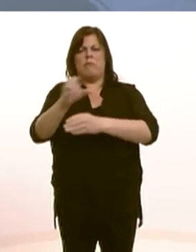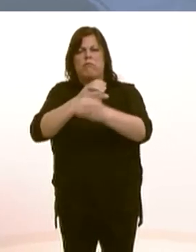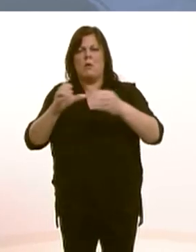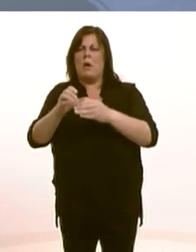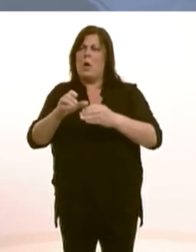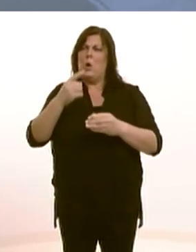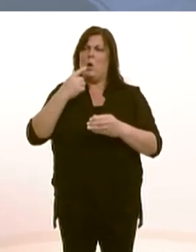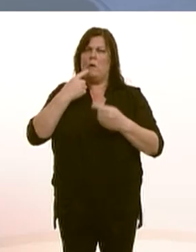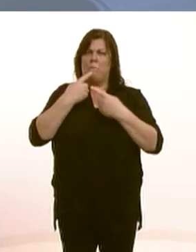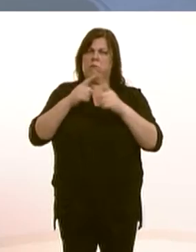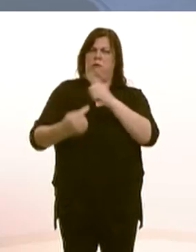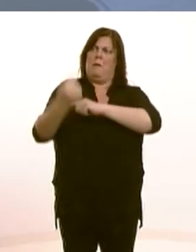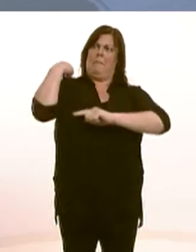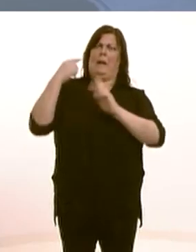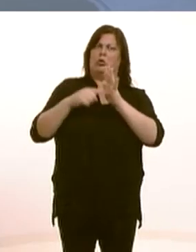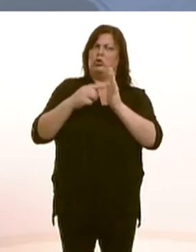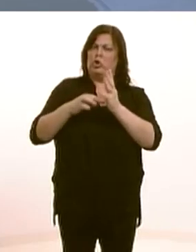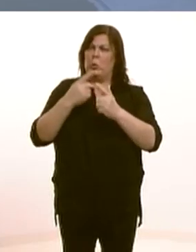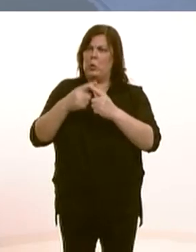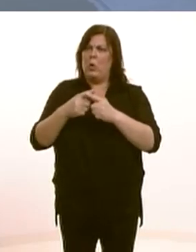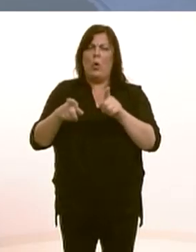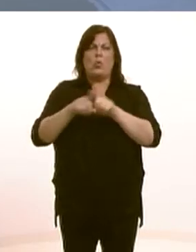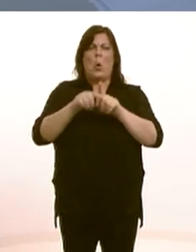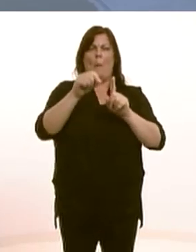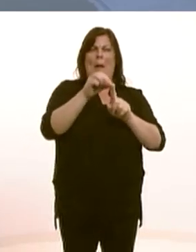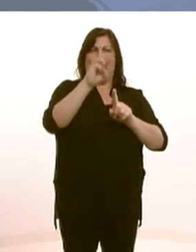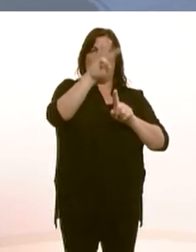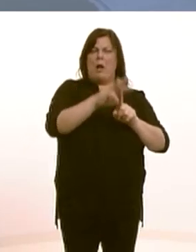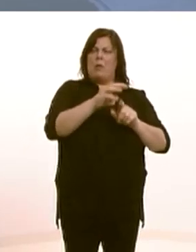You also have the agreement of Plaid Cymru supporting you in your endeavours, and so